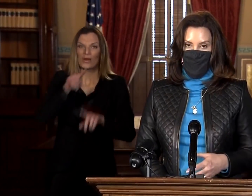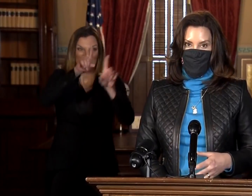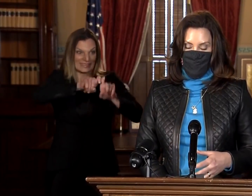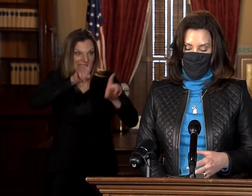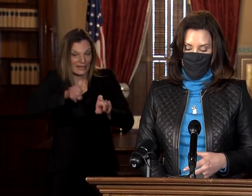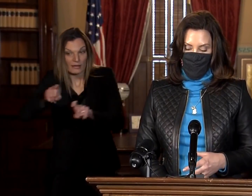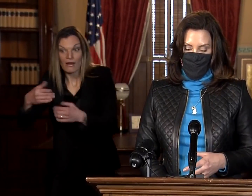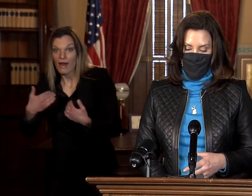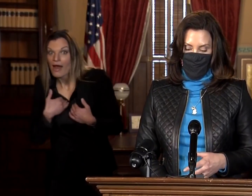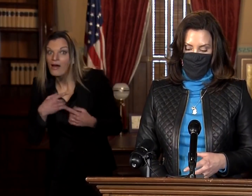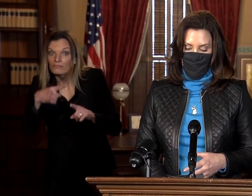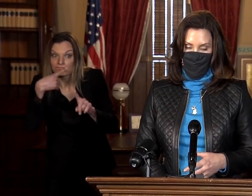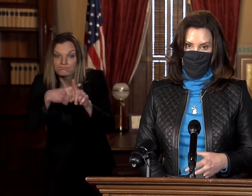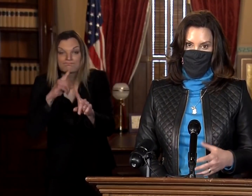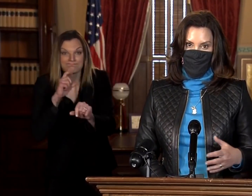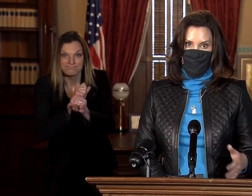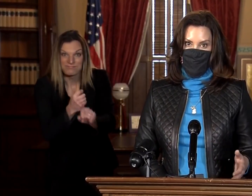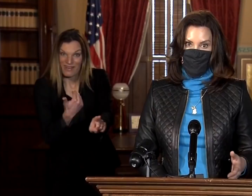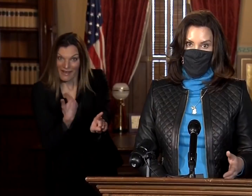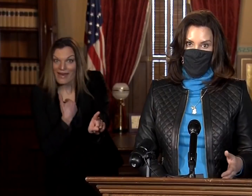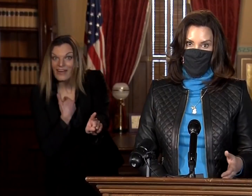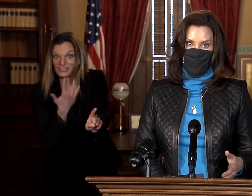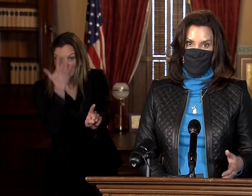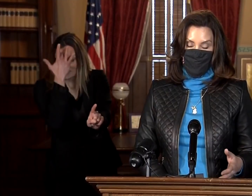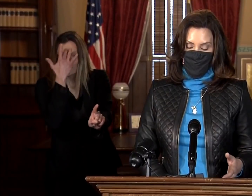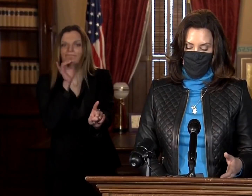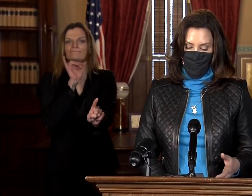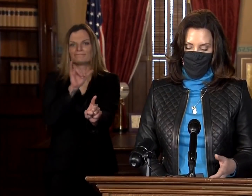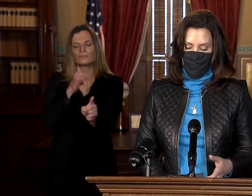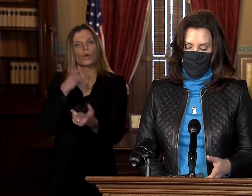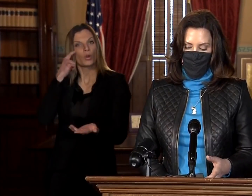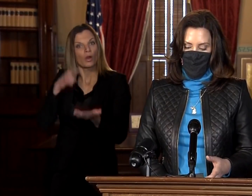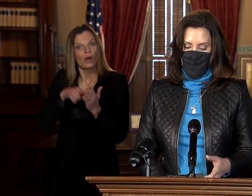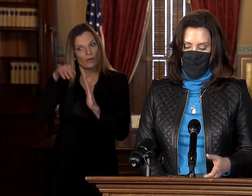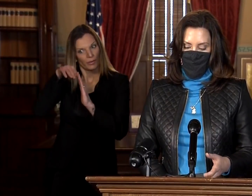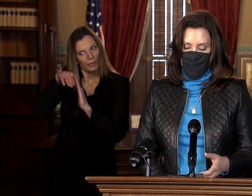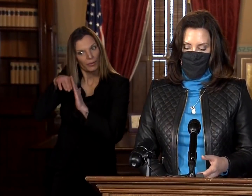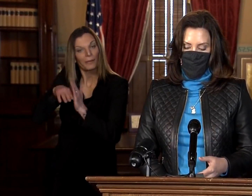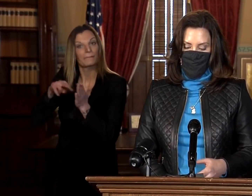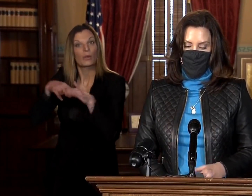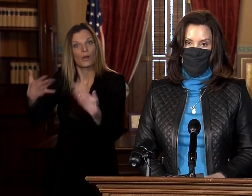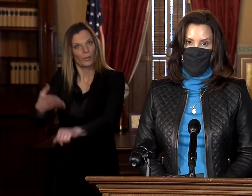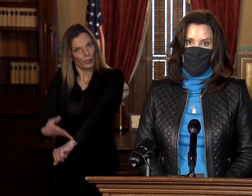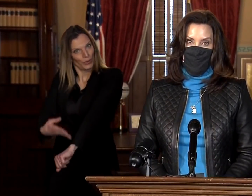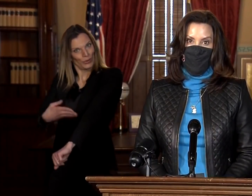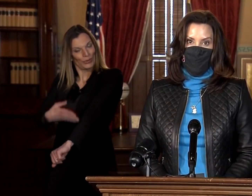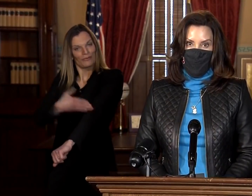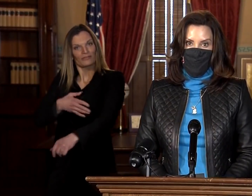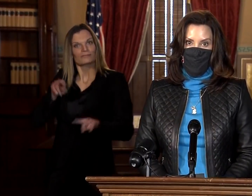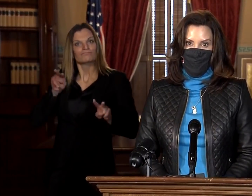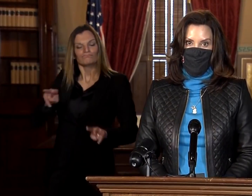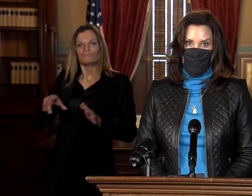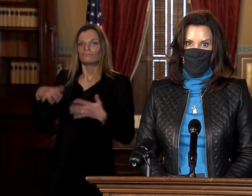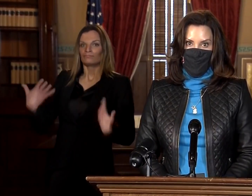available, and falling positive test rates. test rates. And now, because of the actions And now, because of the actions that we’ve taken, because so that we’ve taken, because so many Michiganders have done